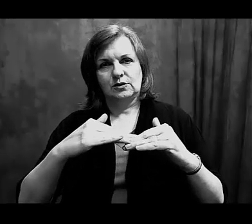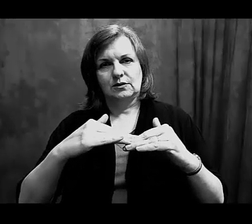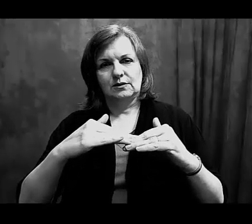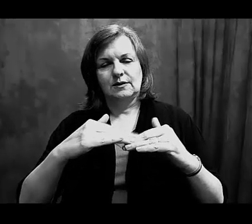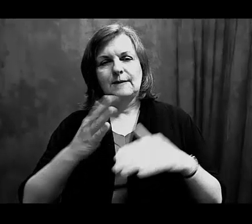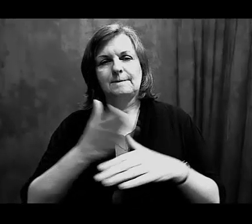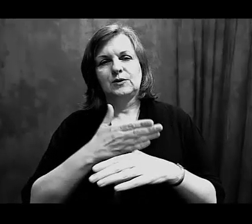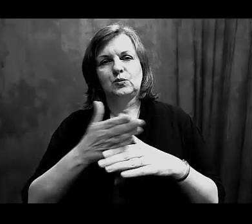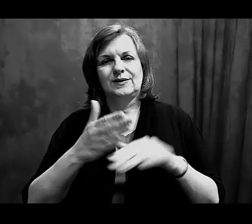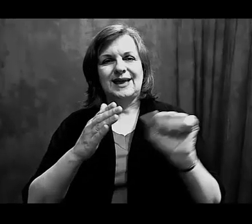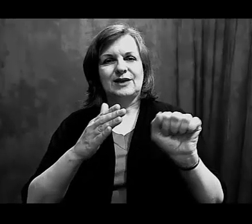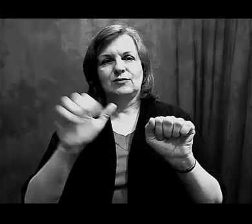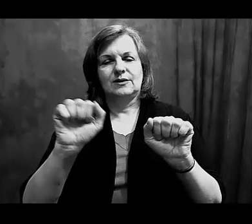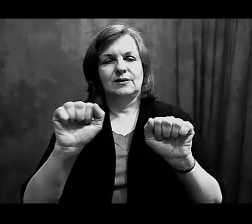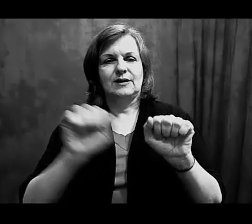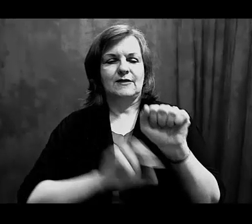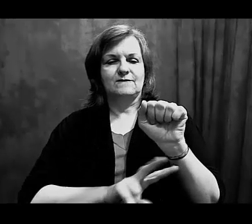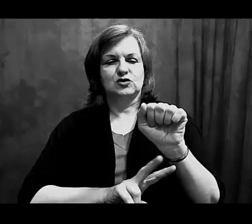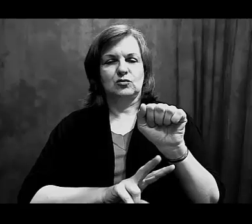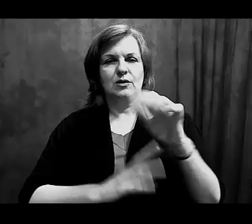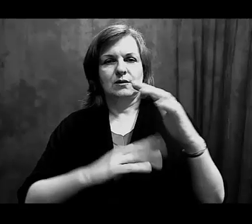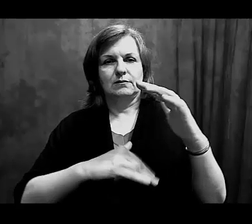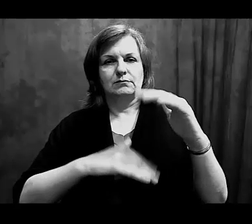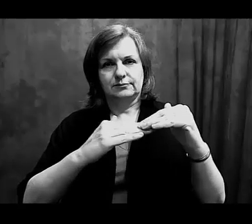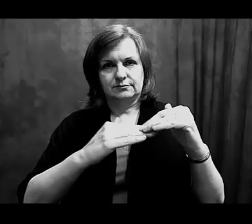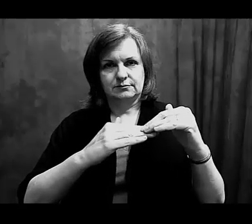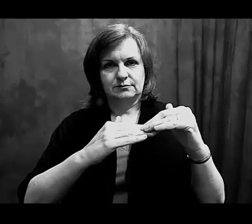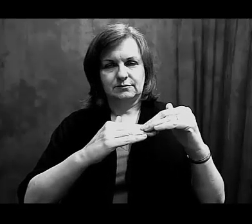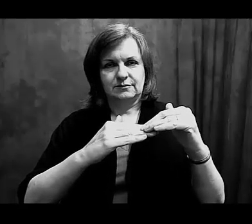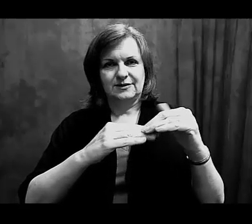it's the sound of the valves closing